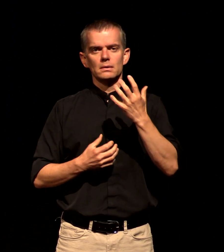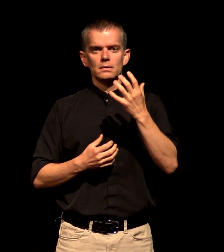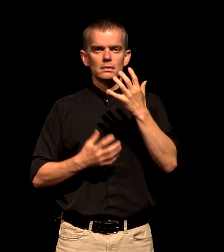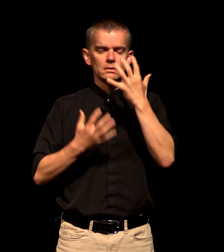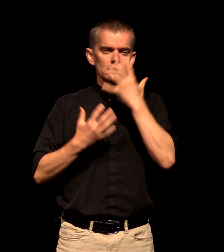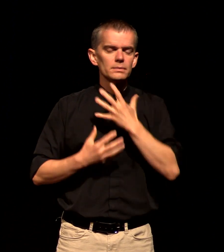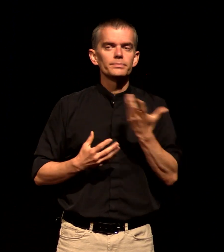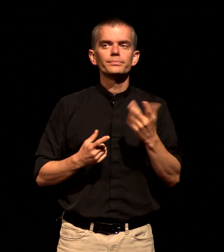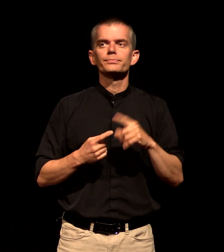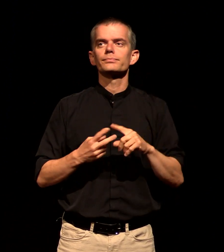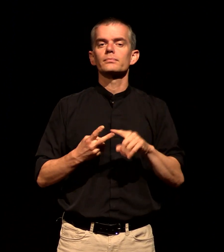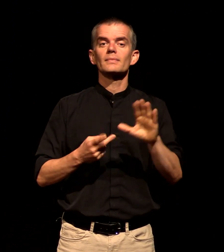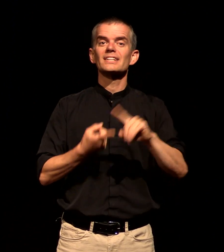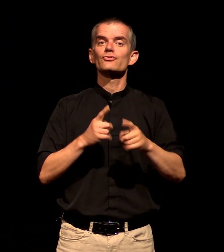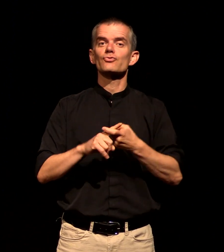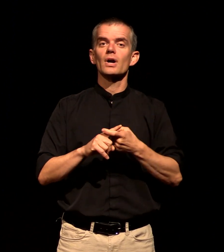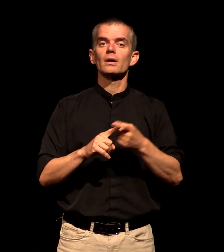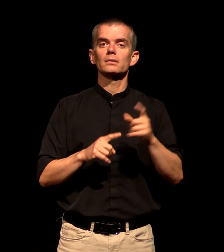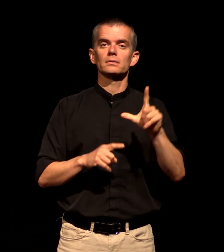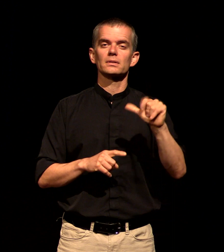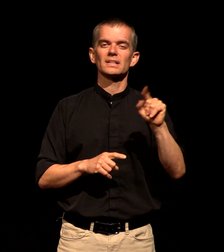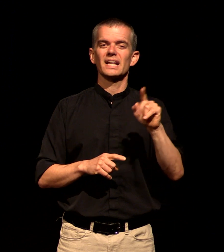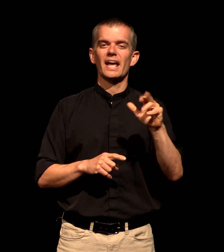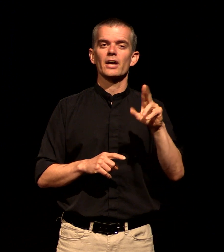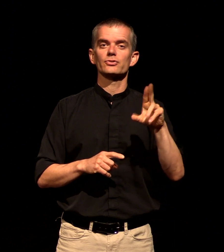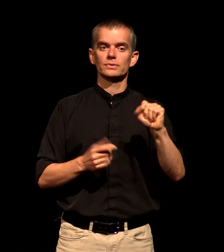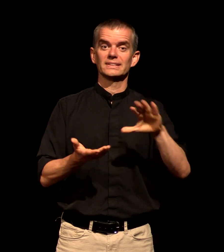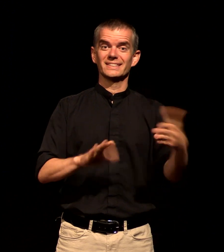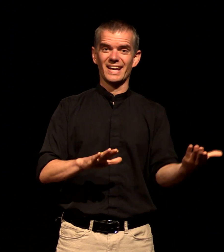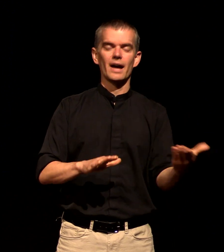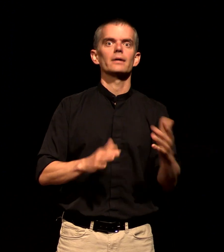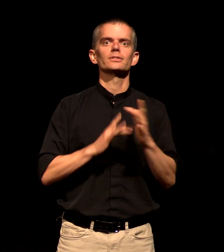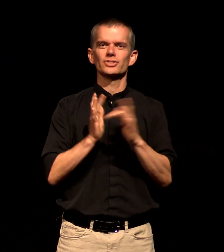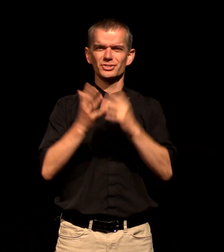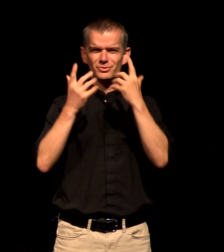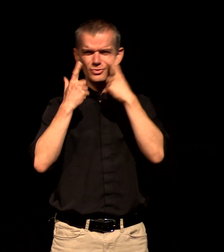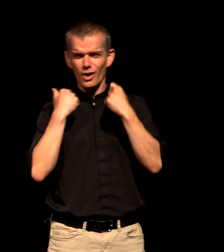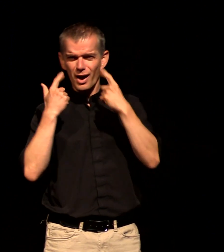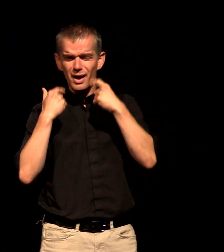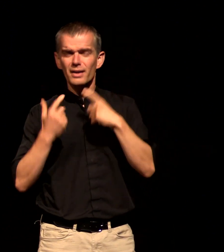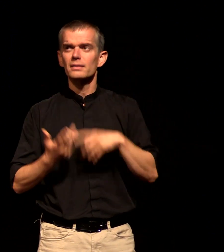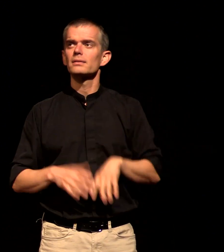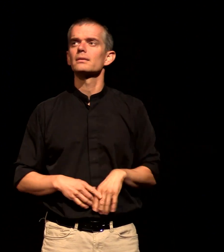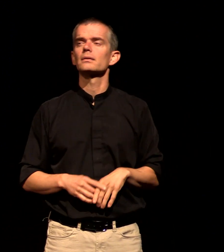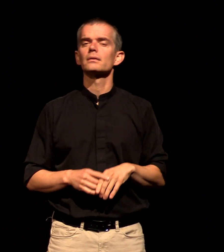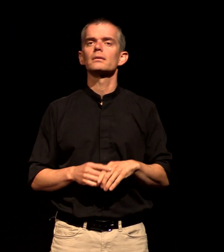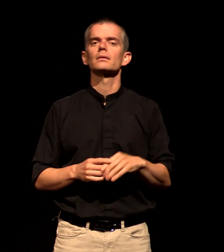friend Lazarus. We hear Jesus in the garden of Gethsemane, crying